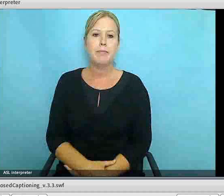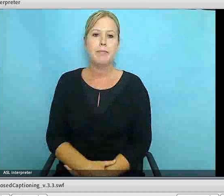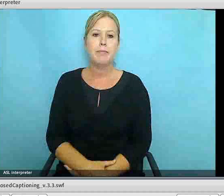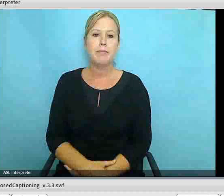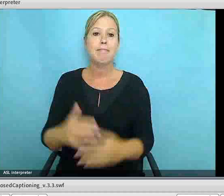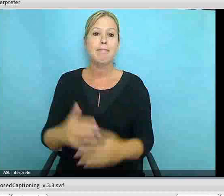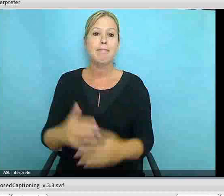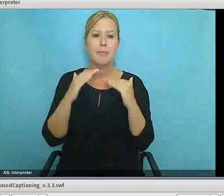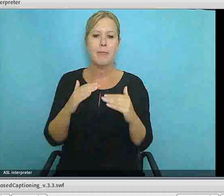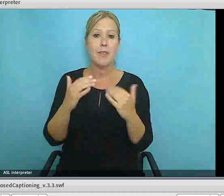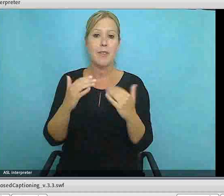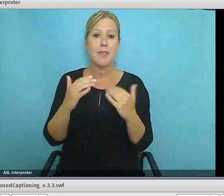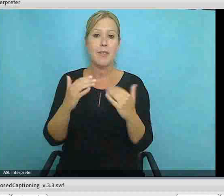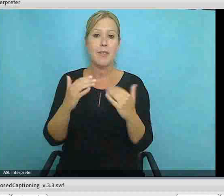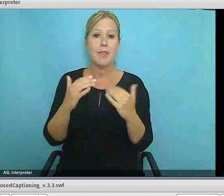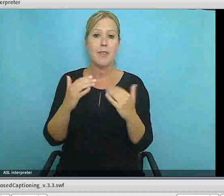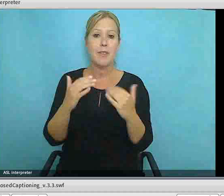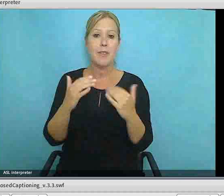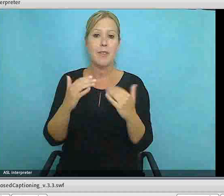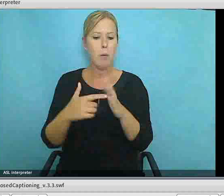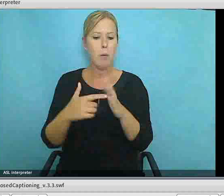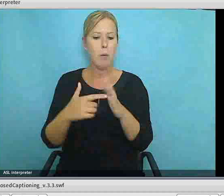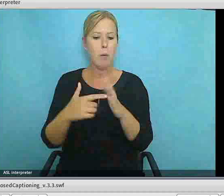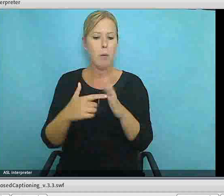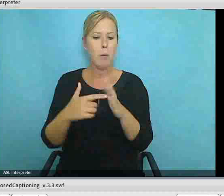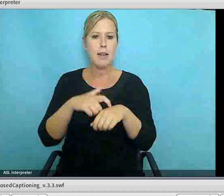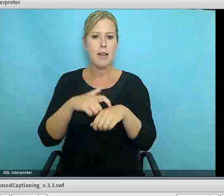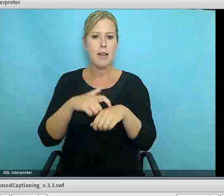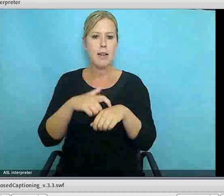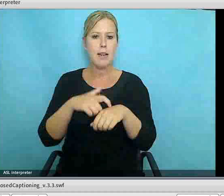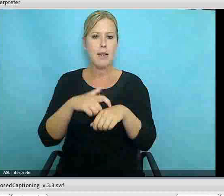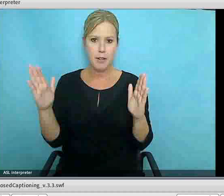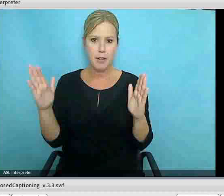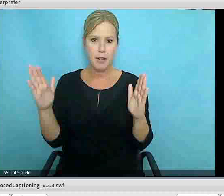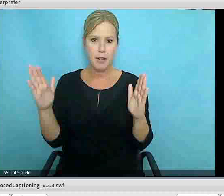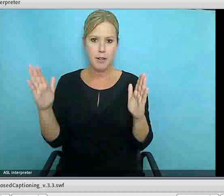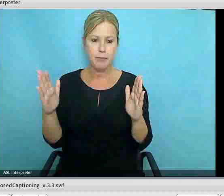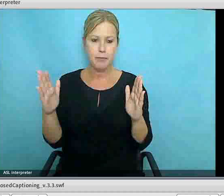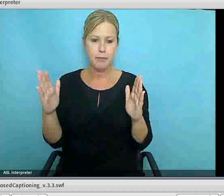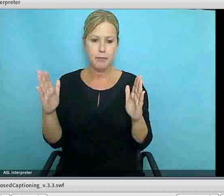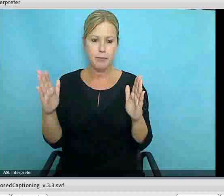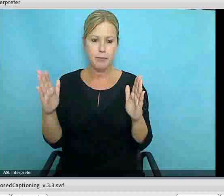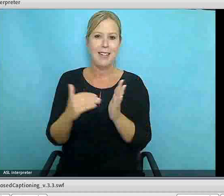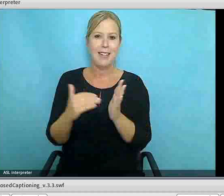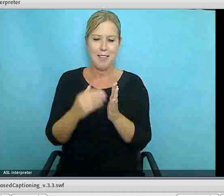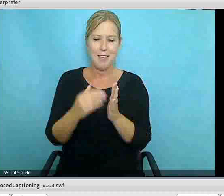So again, we said this month we've started with the mailing of enrollment guides and